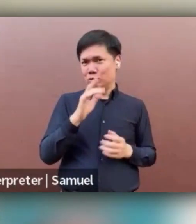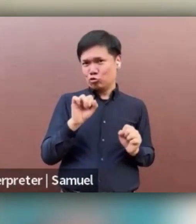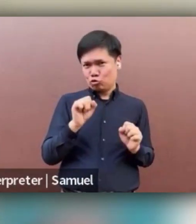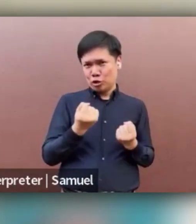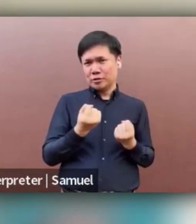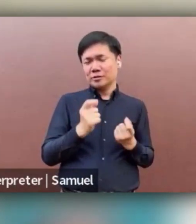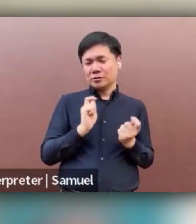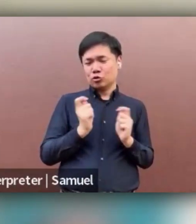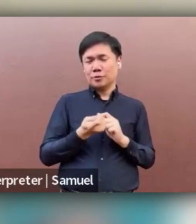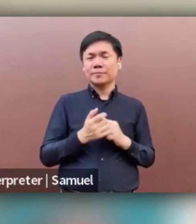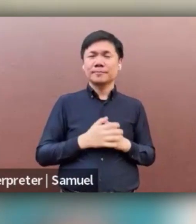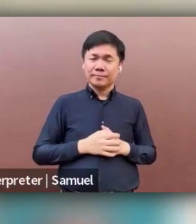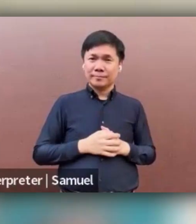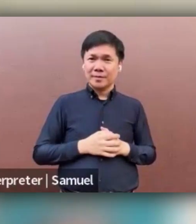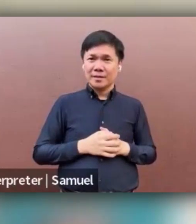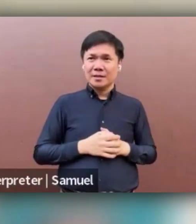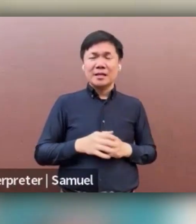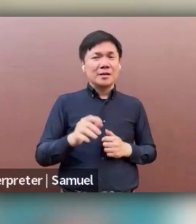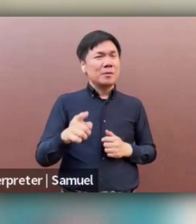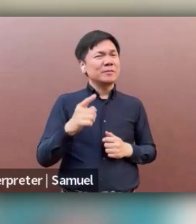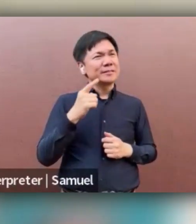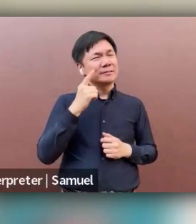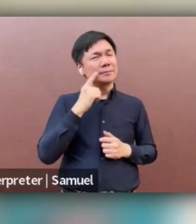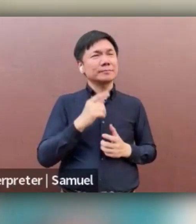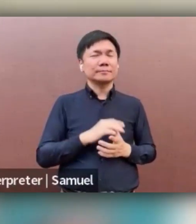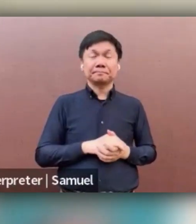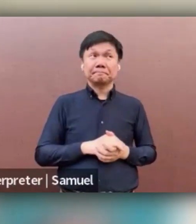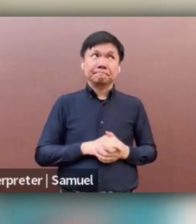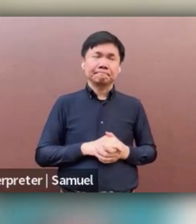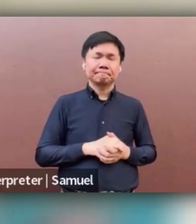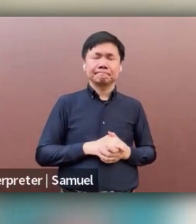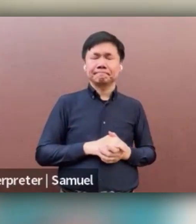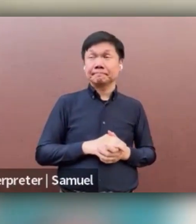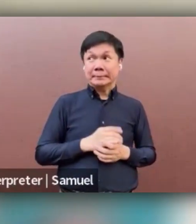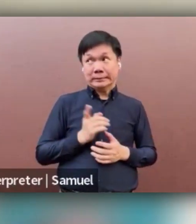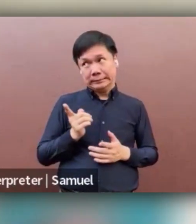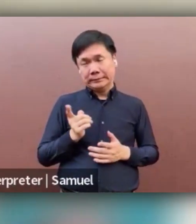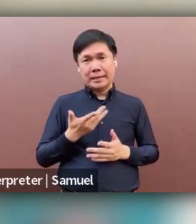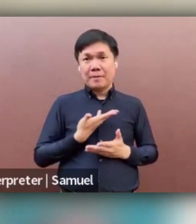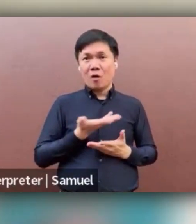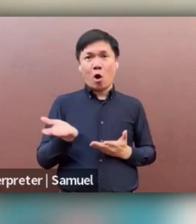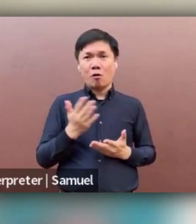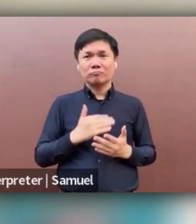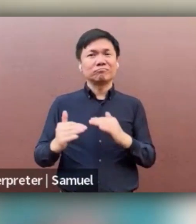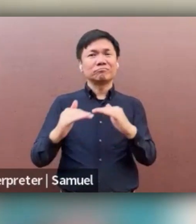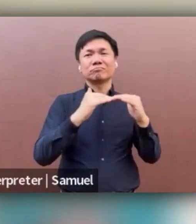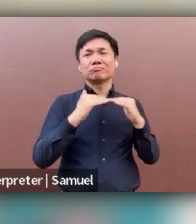what we need to break out of is that we have to be thinking how are we going to make this available